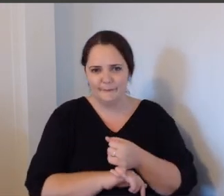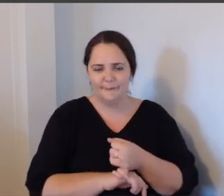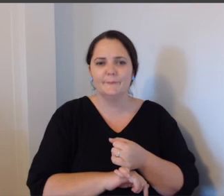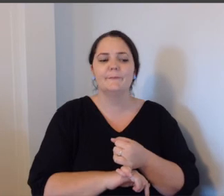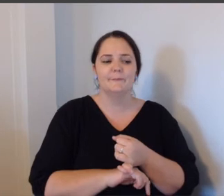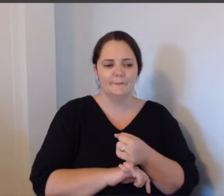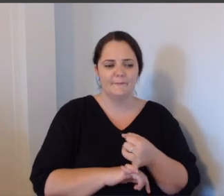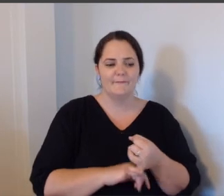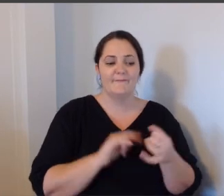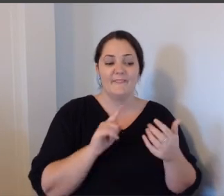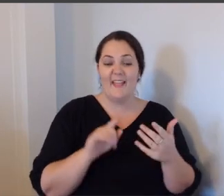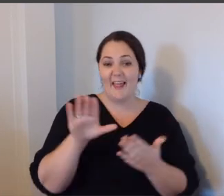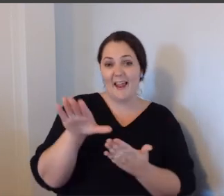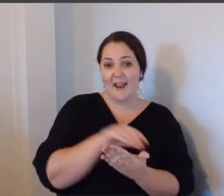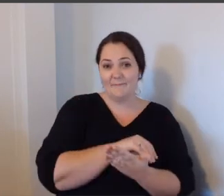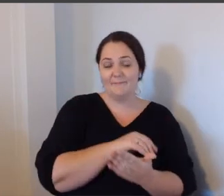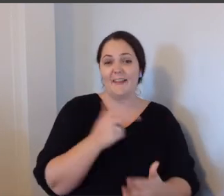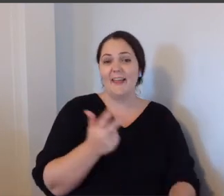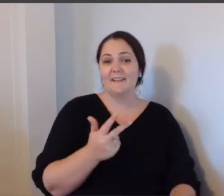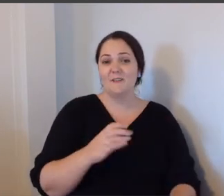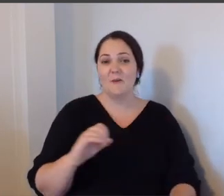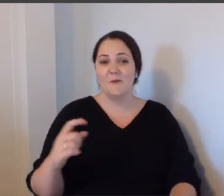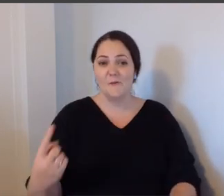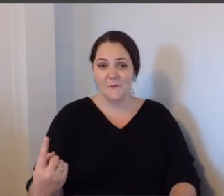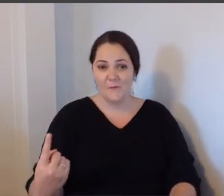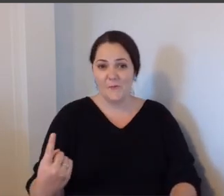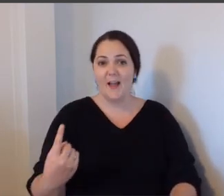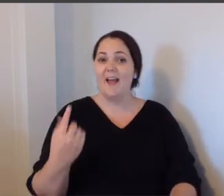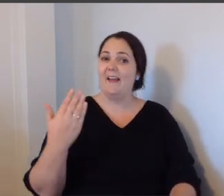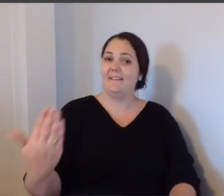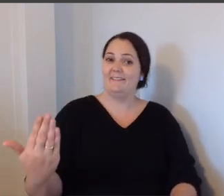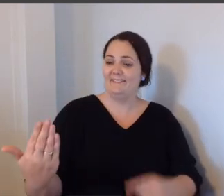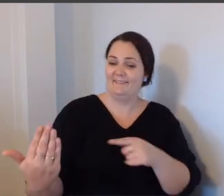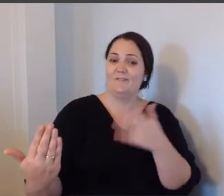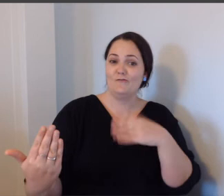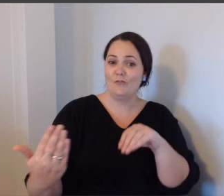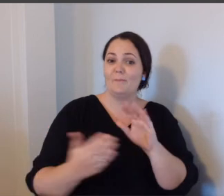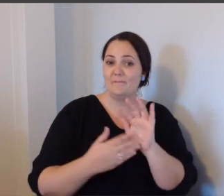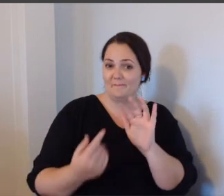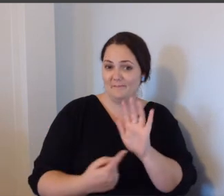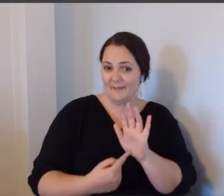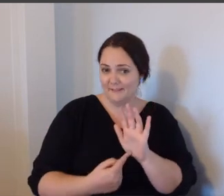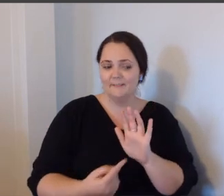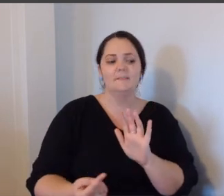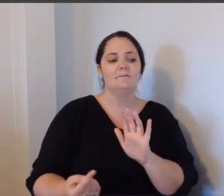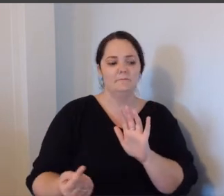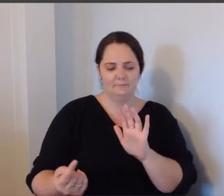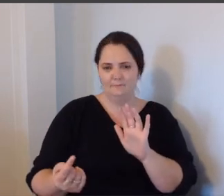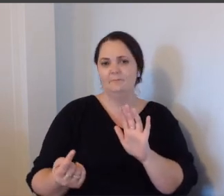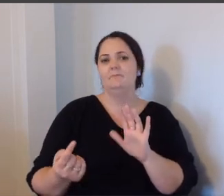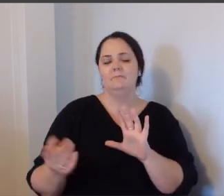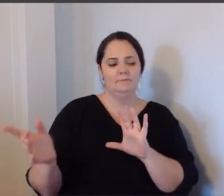from The Met's collection which was at one point attributed to the French painter, Jacques-Louis David.